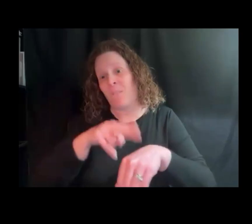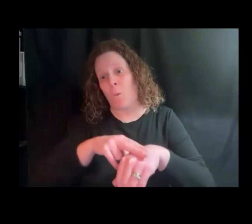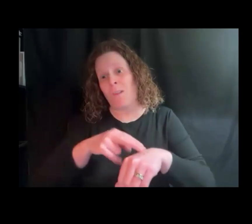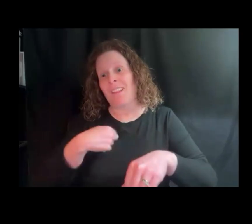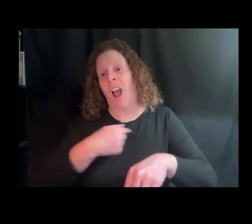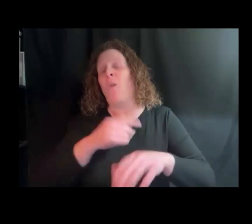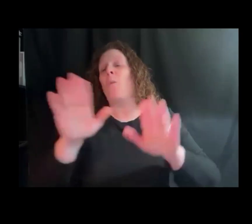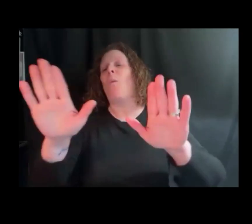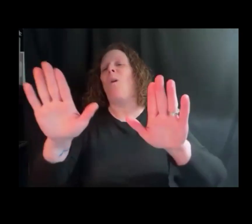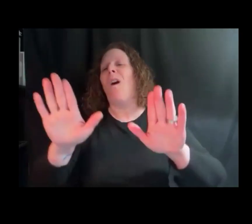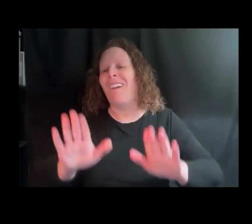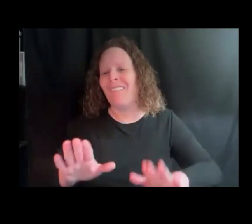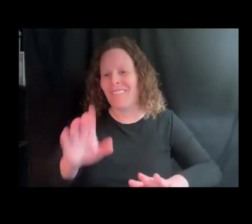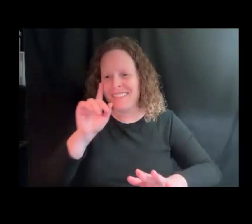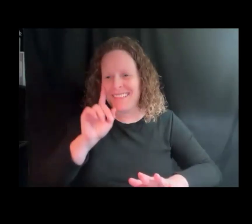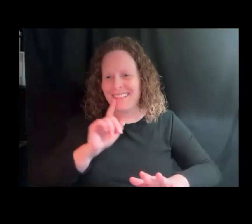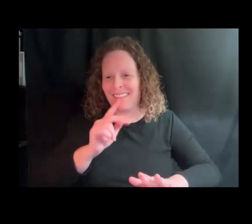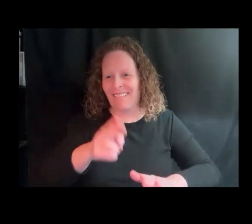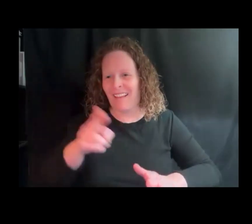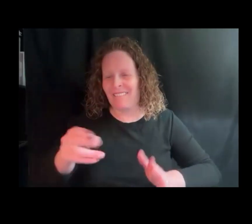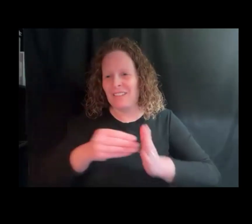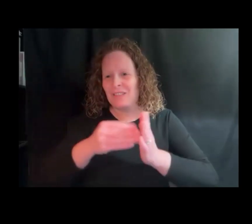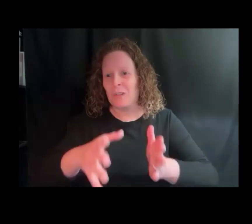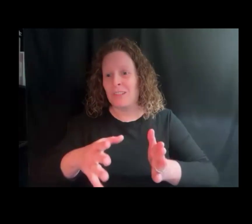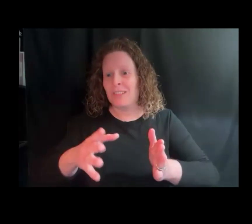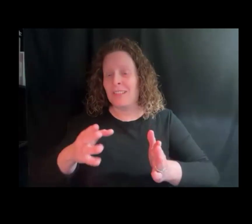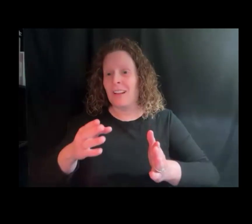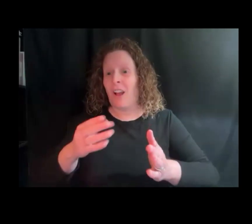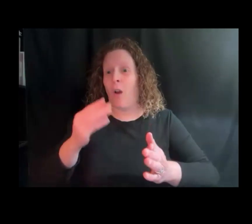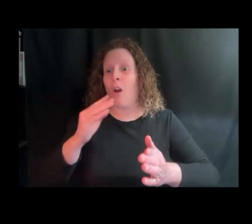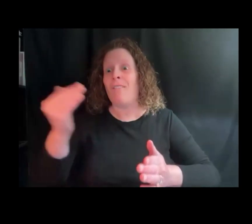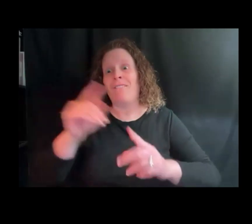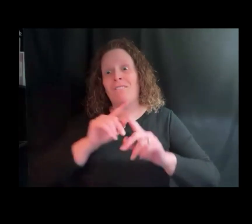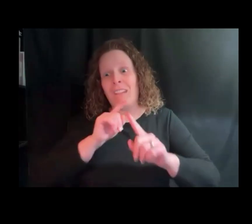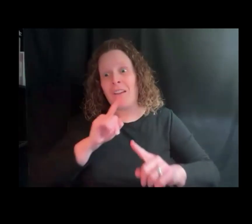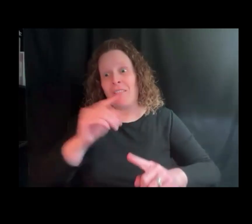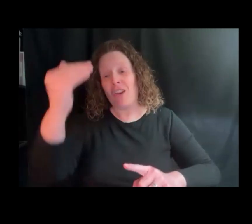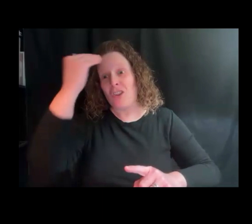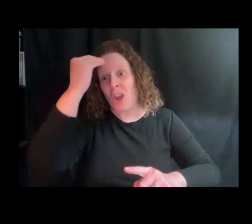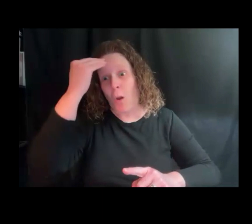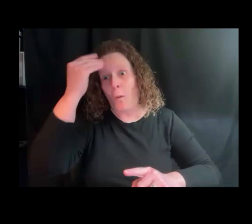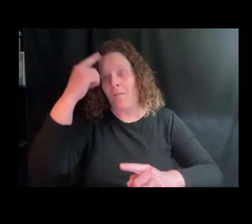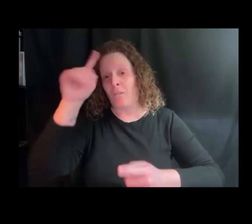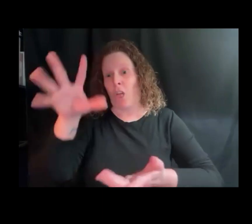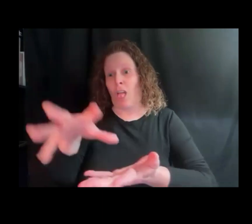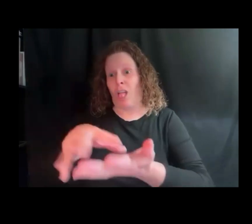and they're not and that's going to reflect negatively on how the student understands it right?